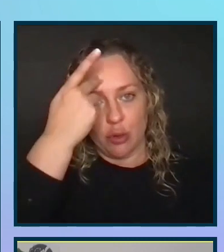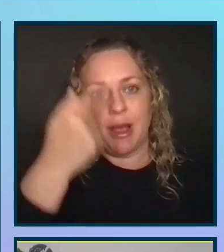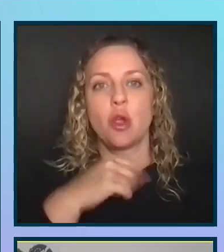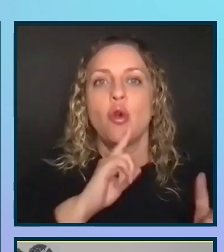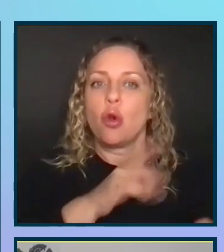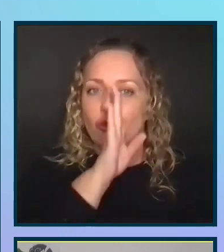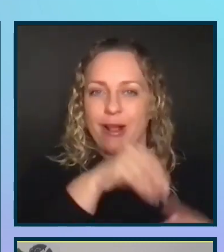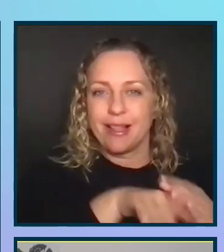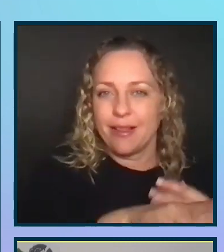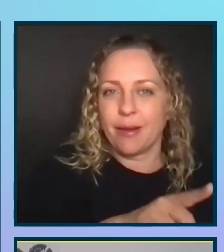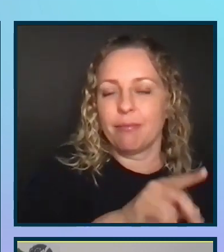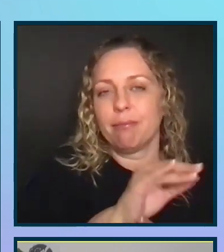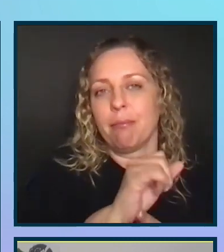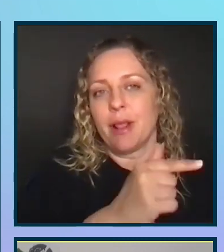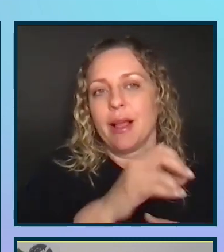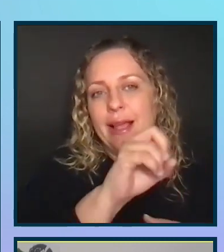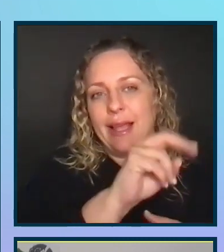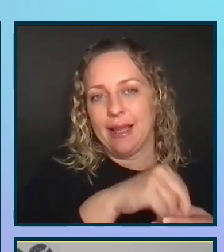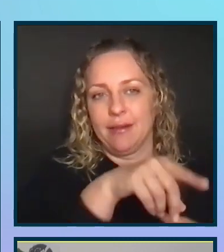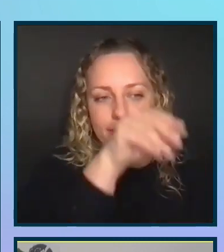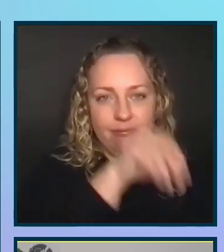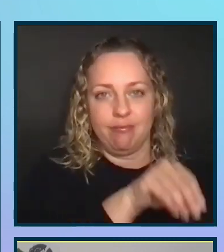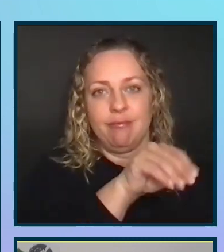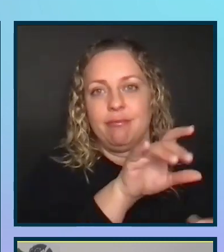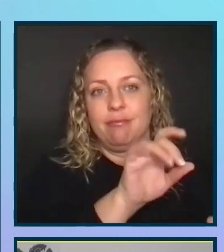So it's kind of a quick, easy way if you need to document this in Figma.